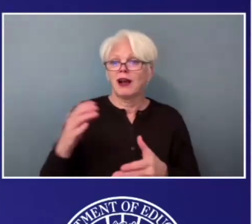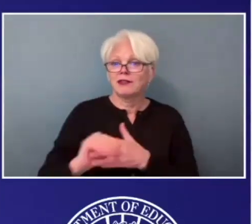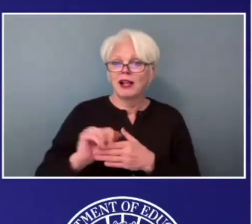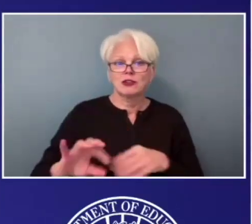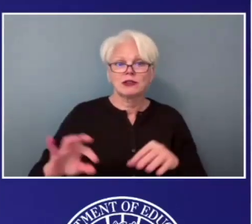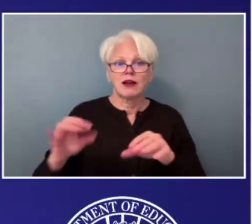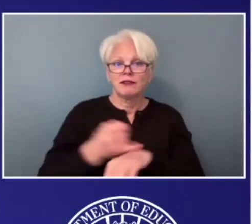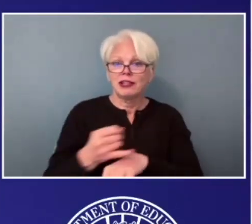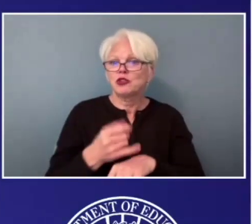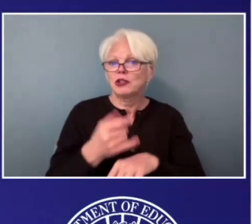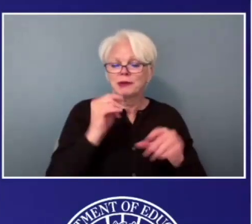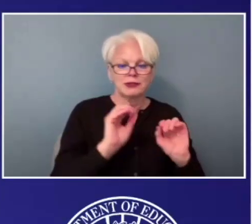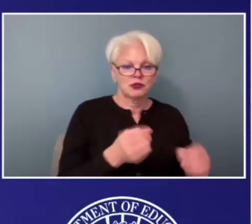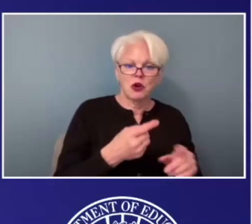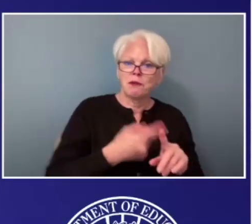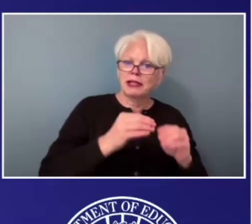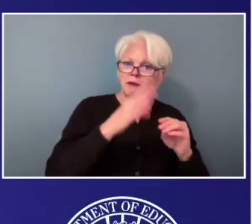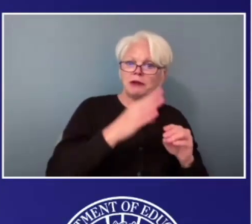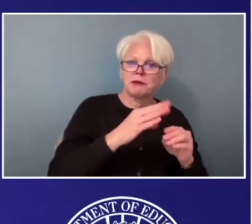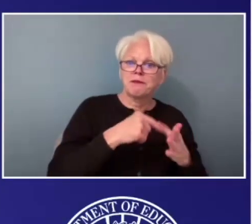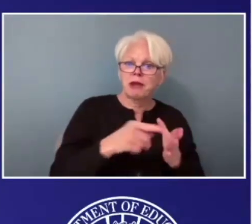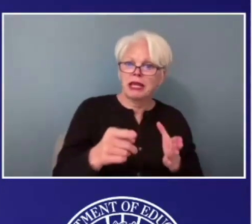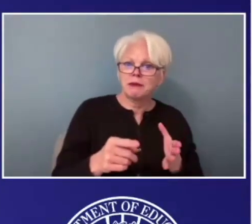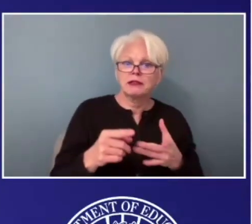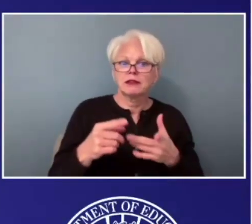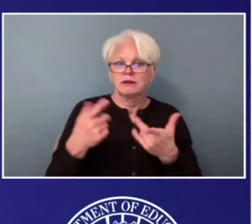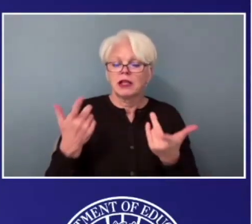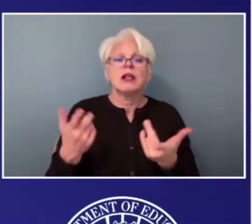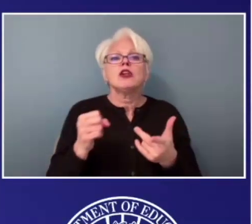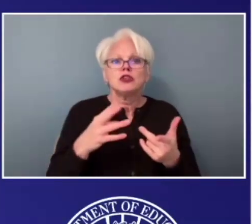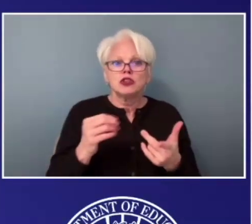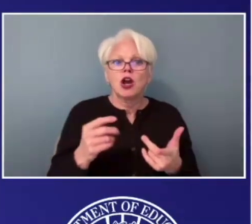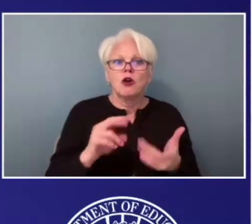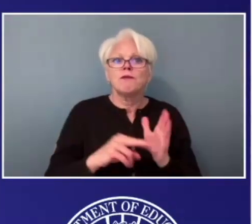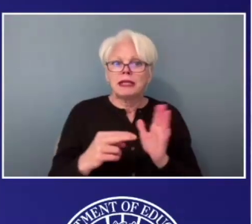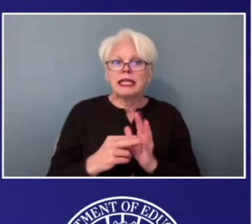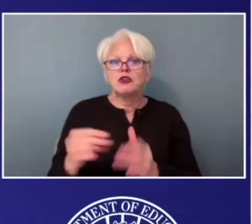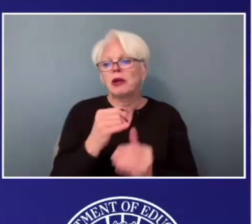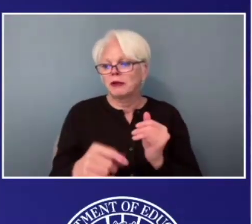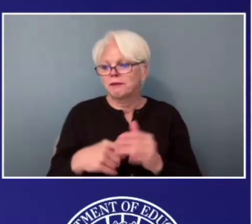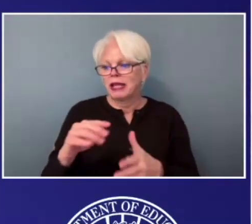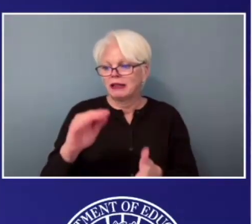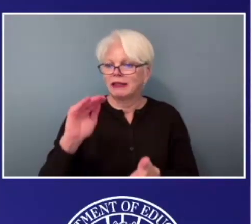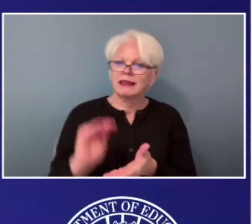the default. But with a monthly minimum payment of $50, that -- you're paying much less interest, it's like $50 or thereabouts.